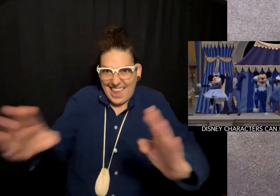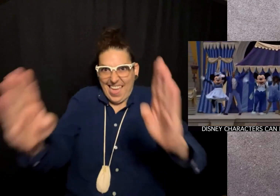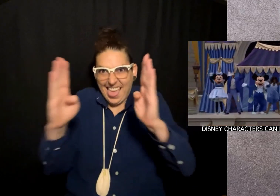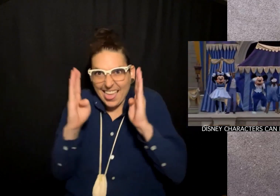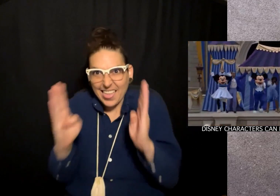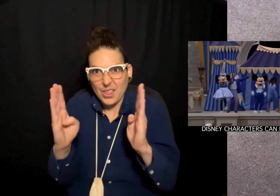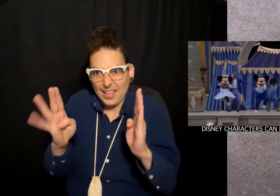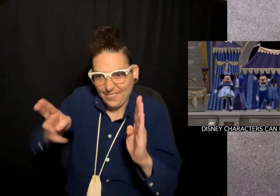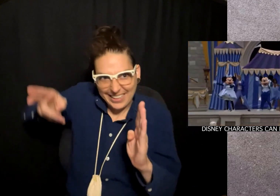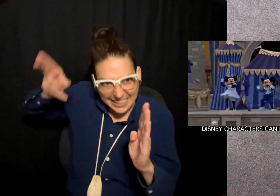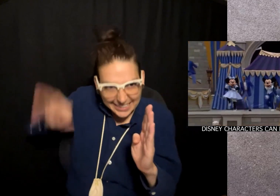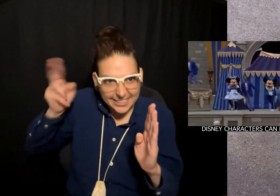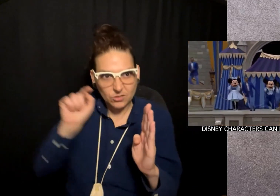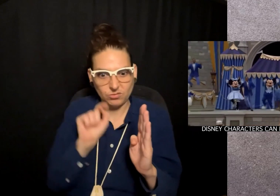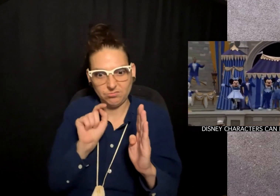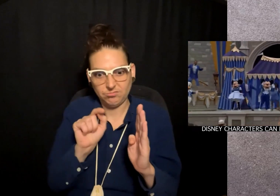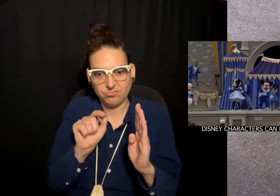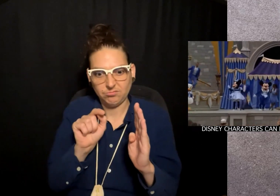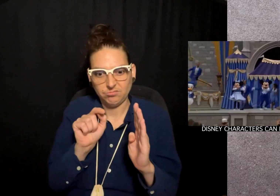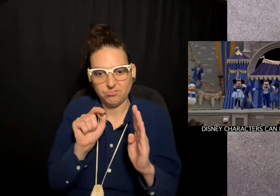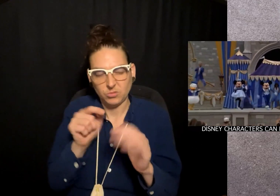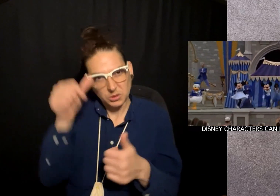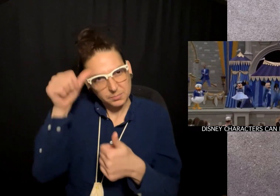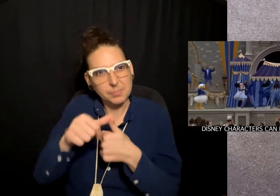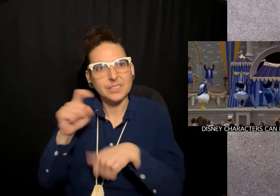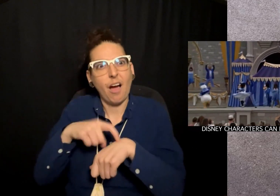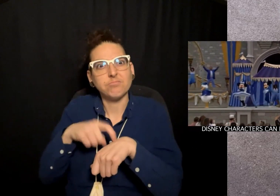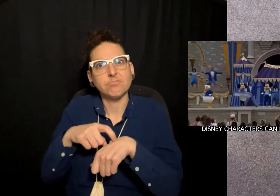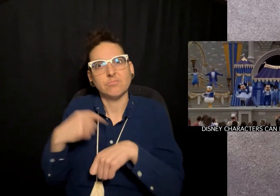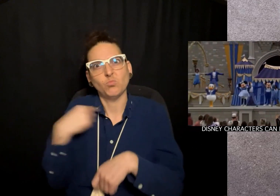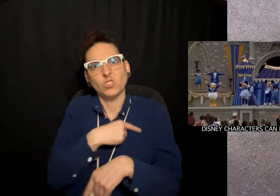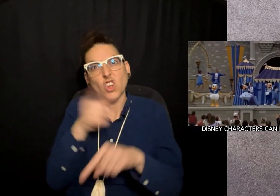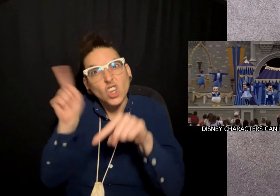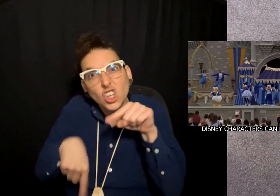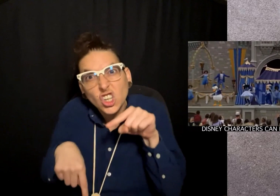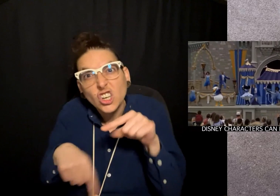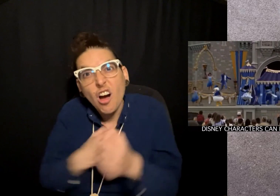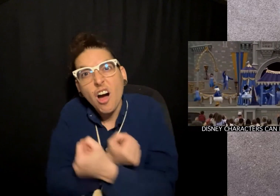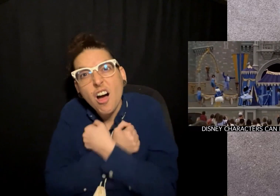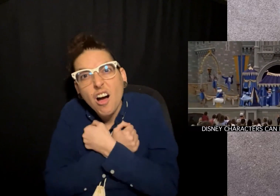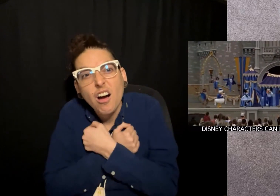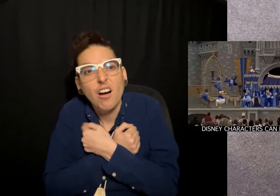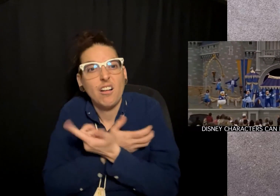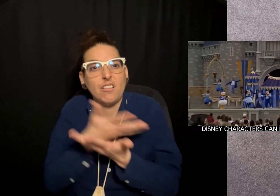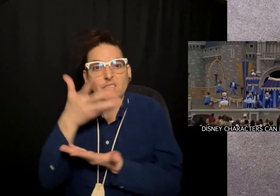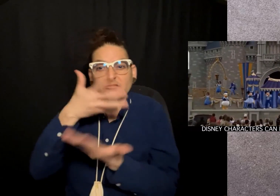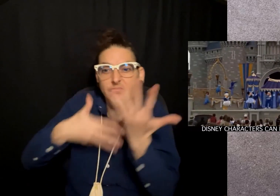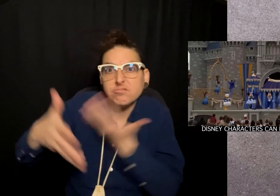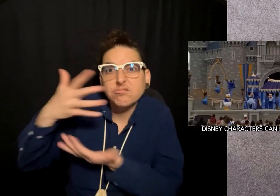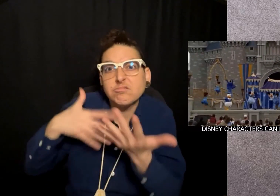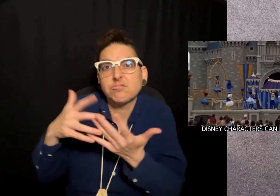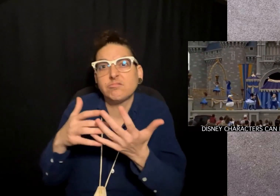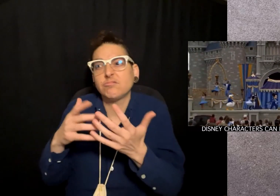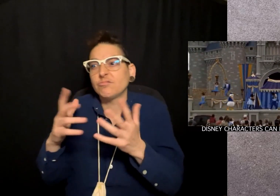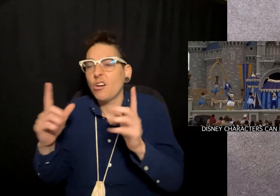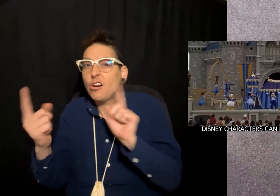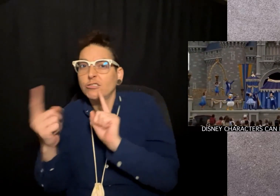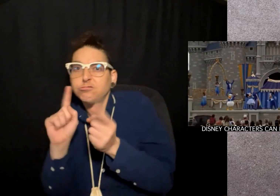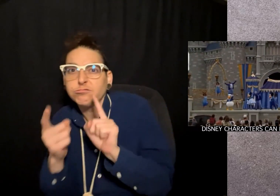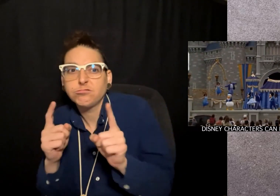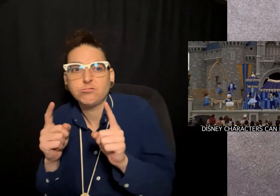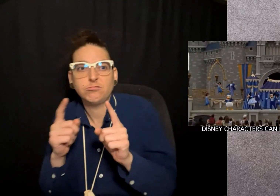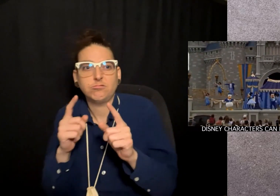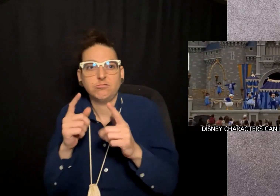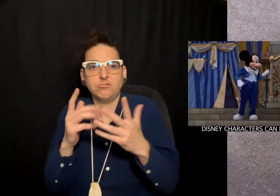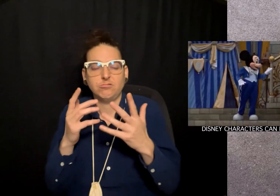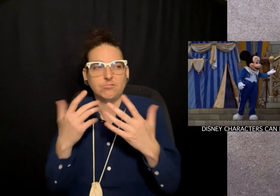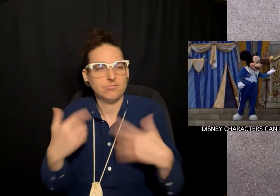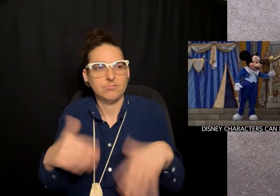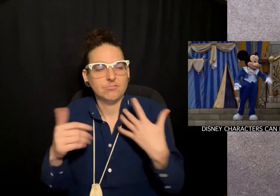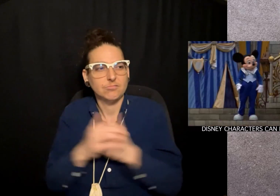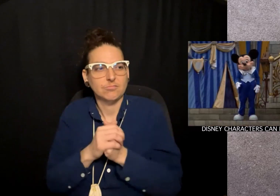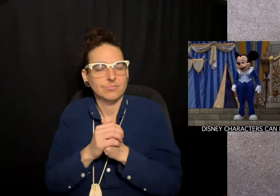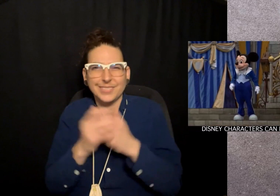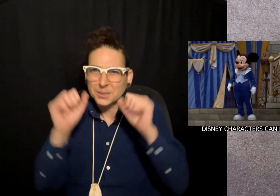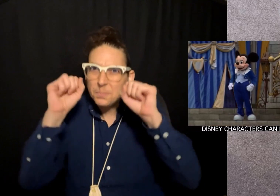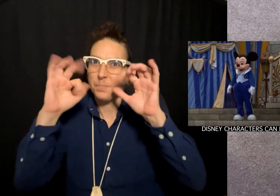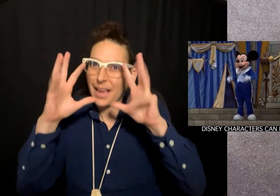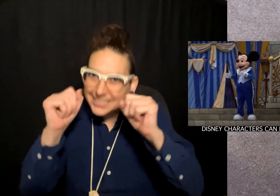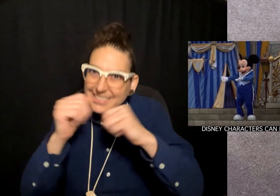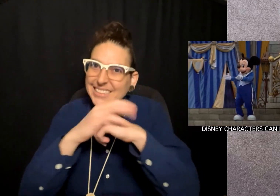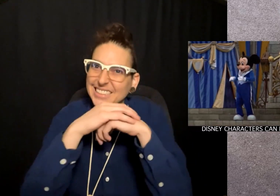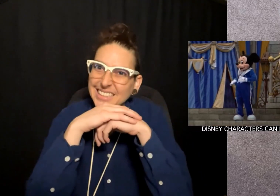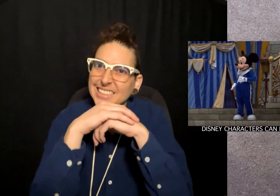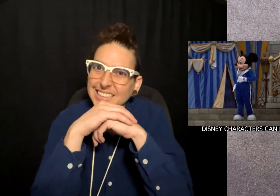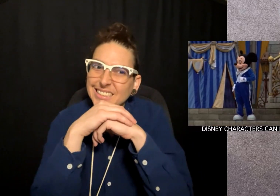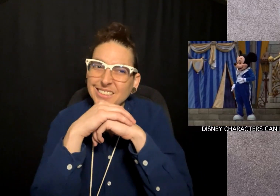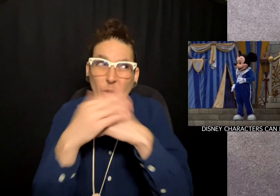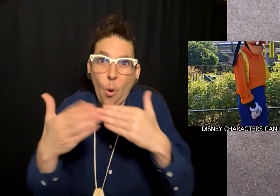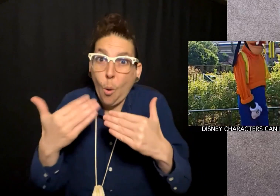this era in history and remember a time when we couldn't even hug each other that's amazing